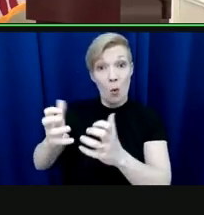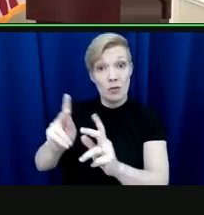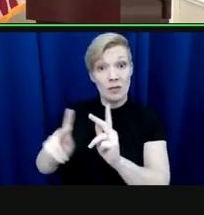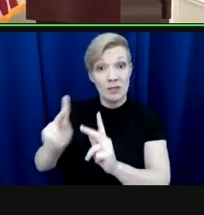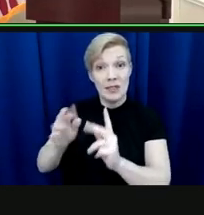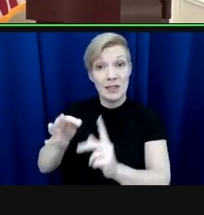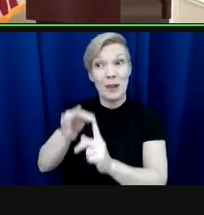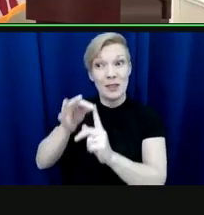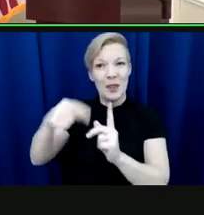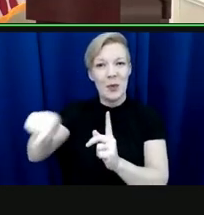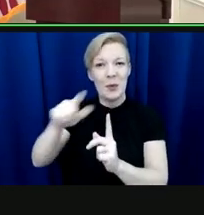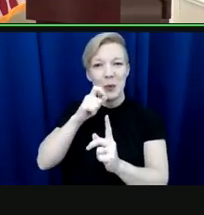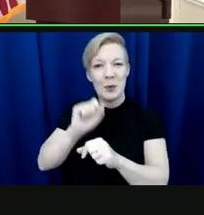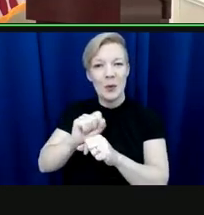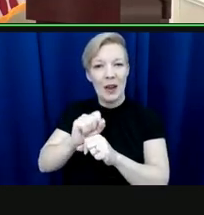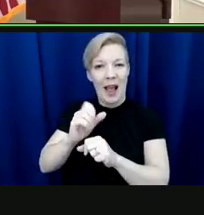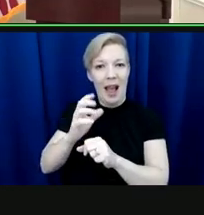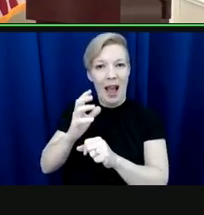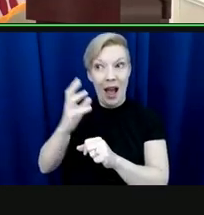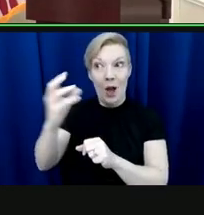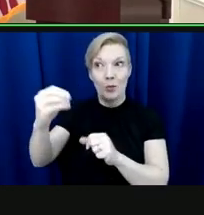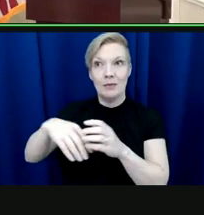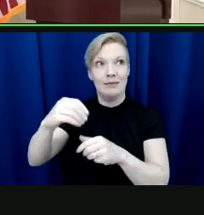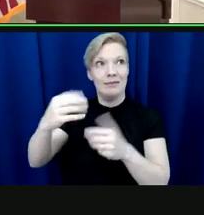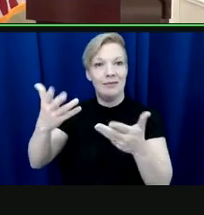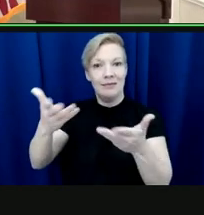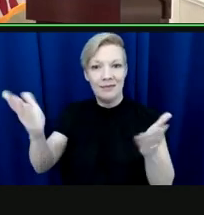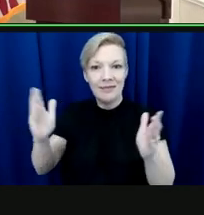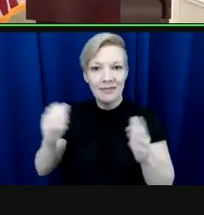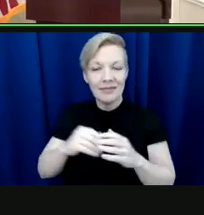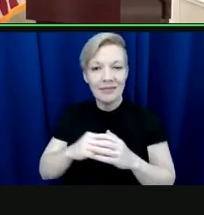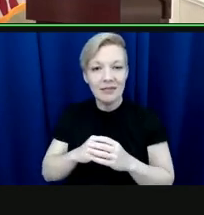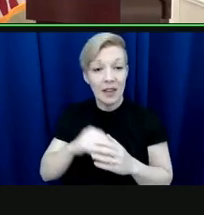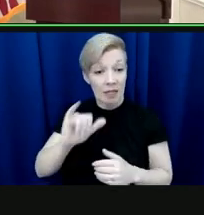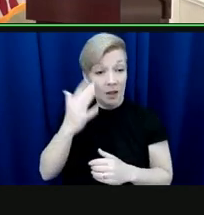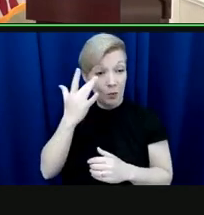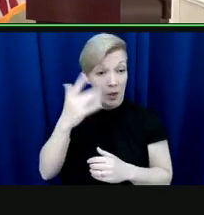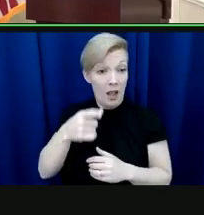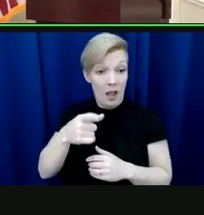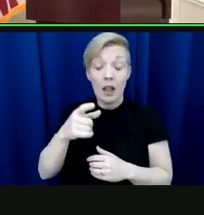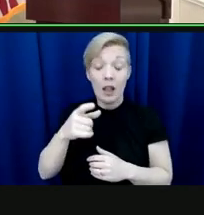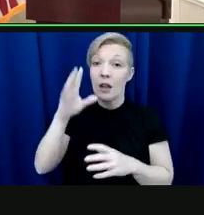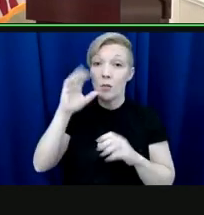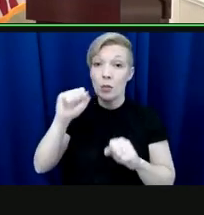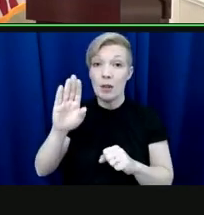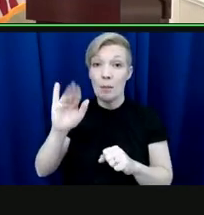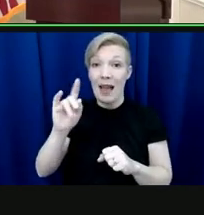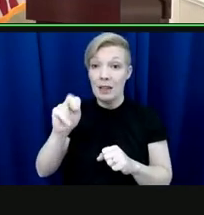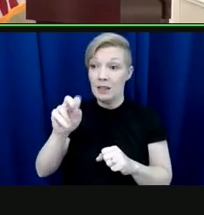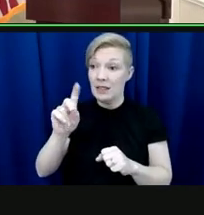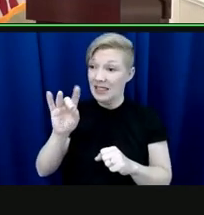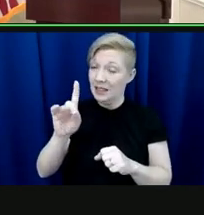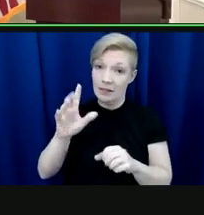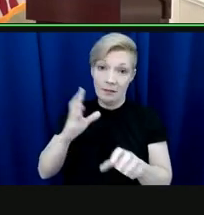That's why President Biden made it his Week one priority to reinvigorate federal government,